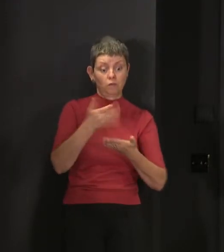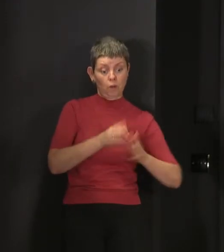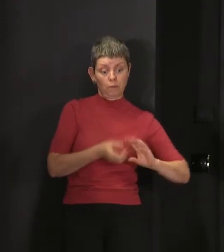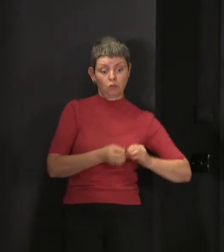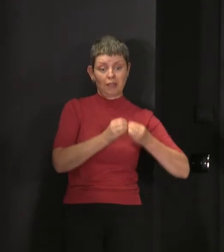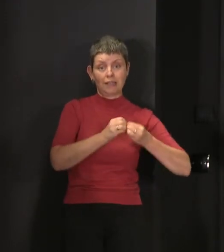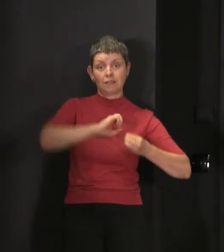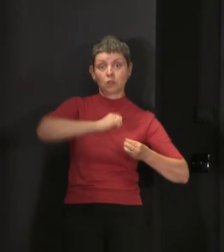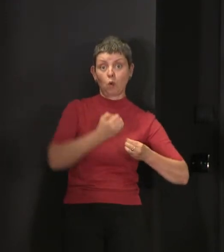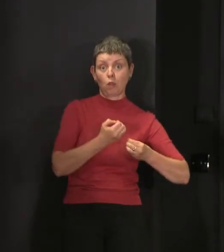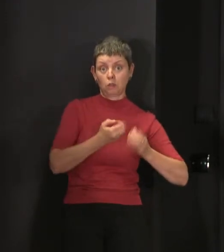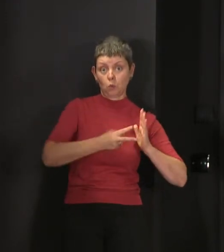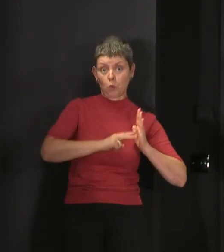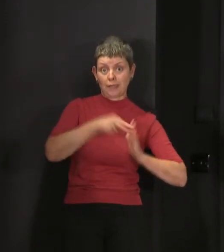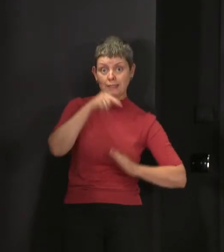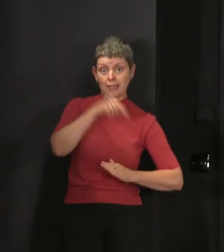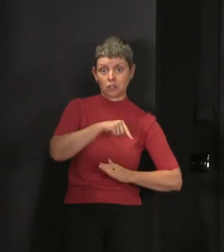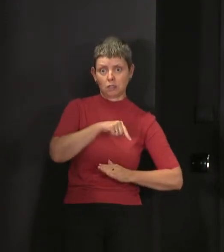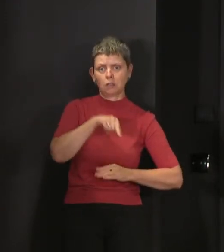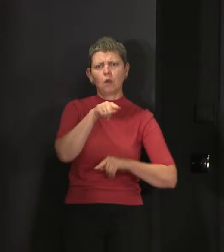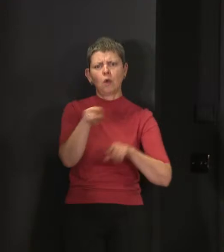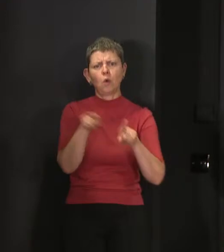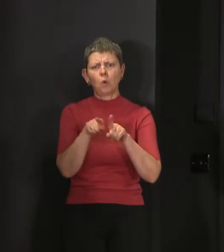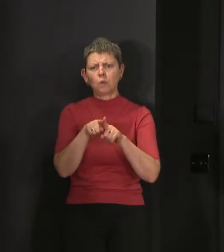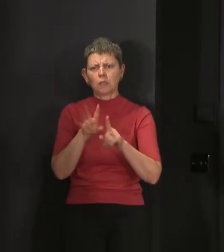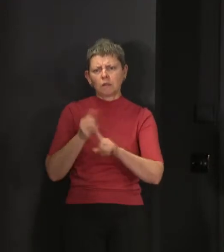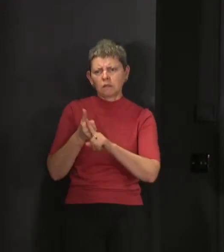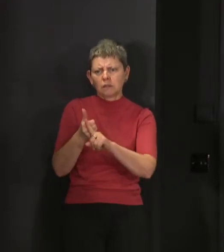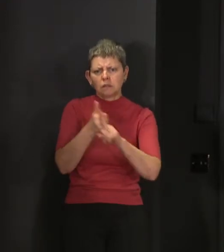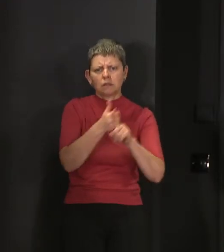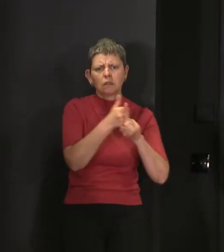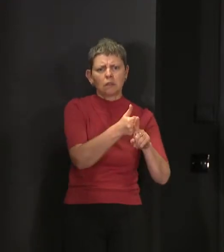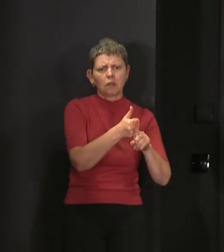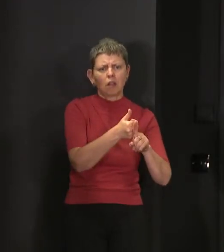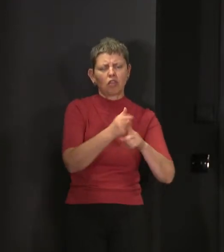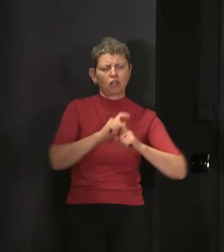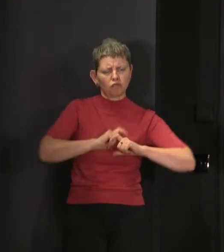also many of these organisations will have been supported by the Resilience Fund. So